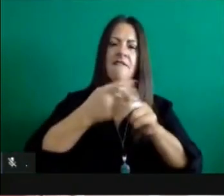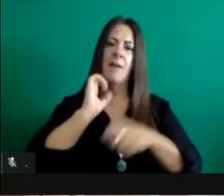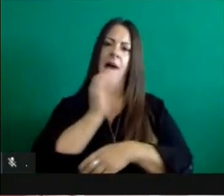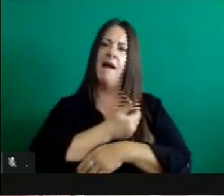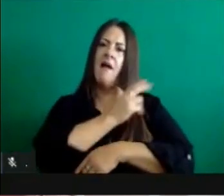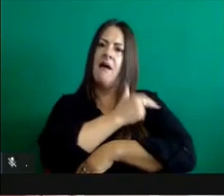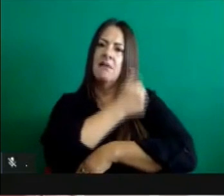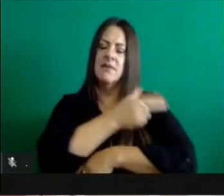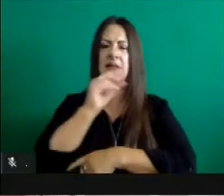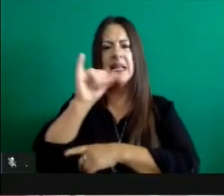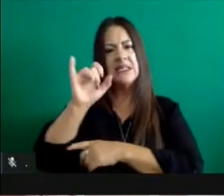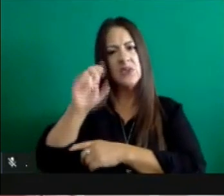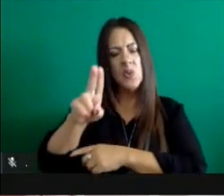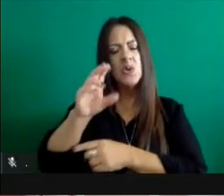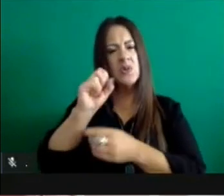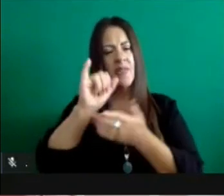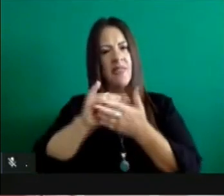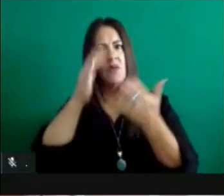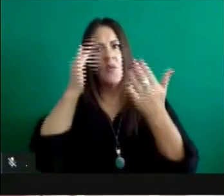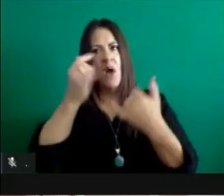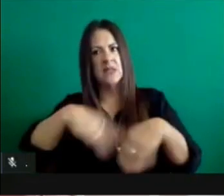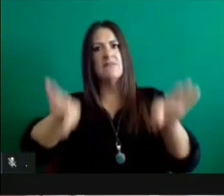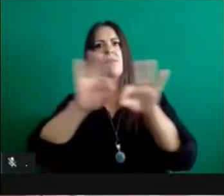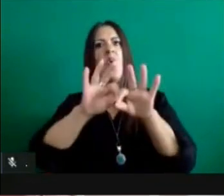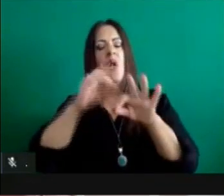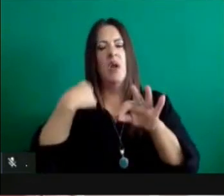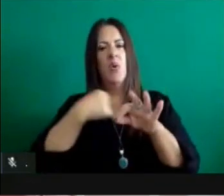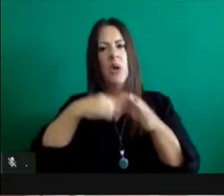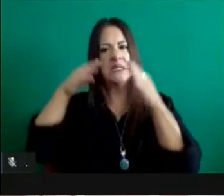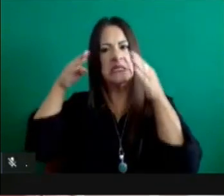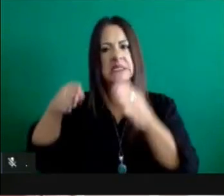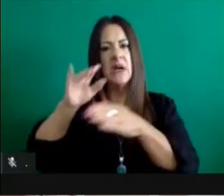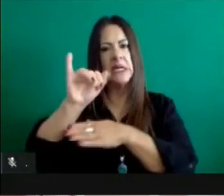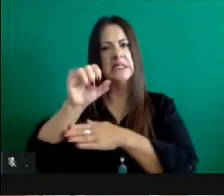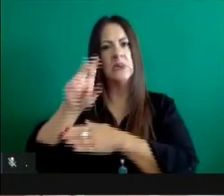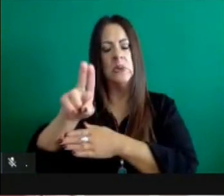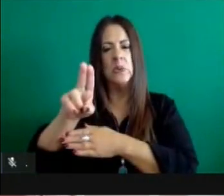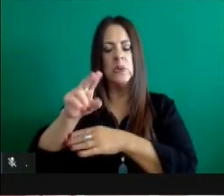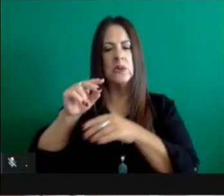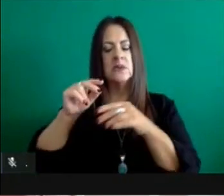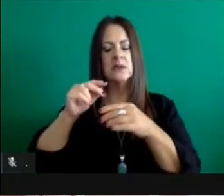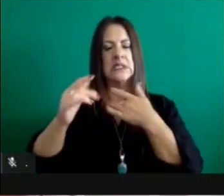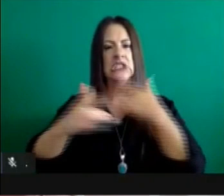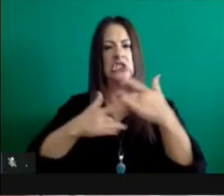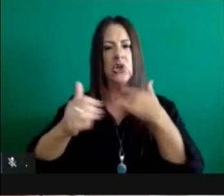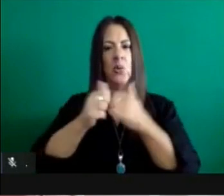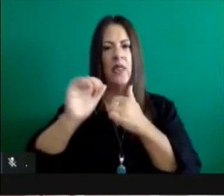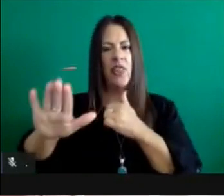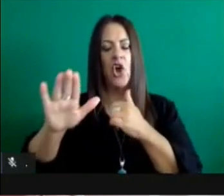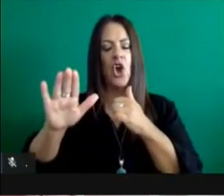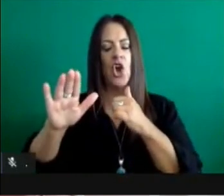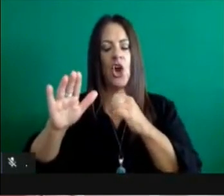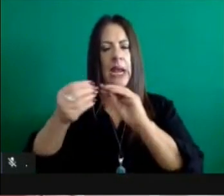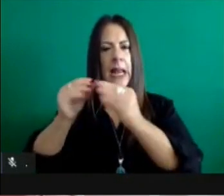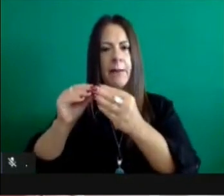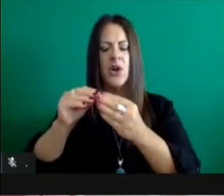ABLE TO DELIVER THE KIND OF CARE CALIFORNIANS HAVE COME TO EXPECT OUR HIGH QUALITY SO FOR THAT REASON, WE HAVE